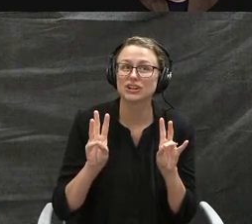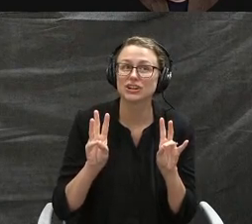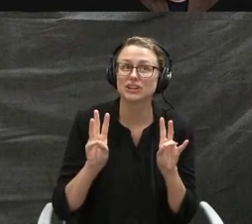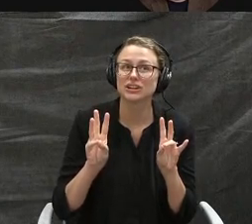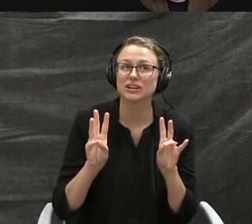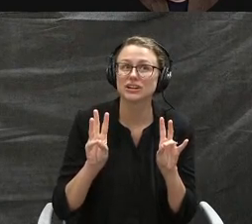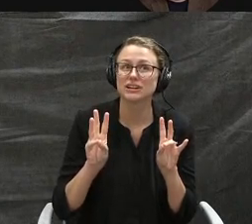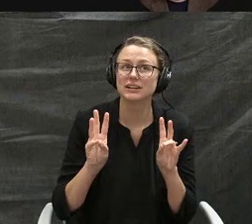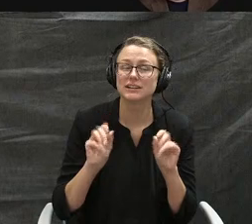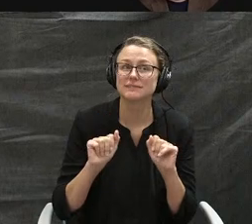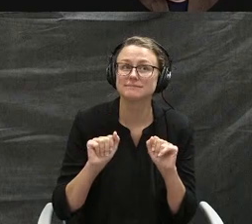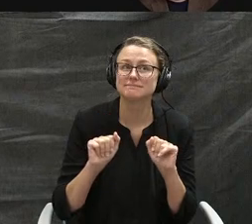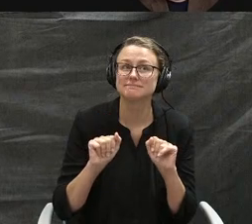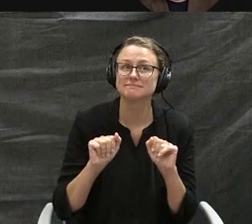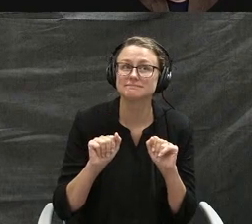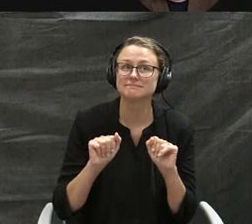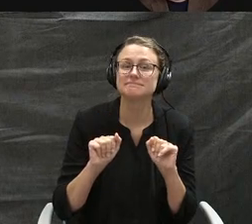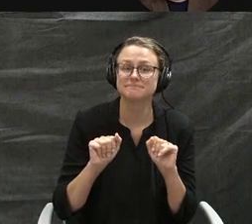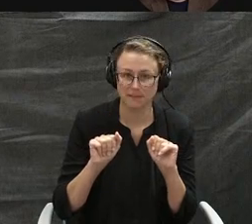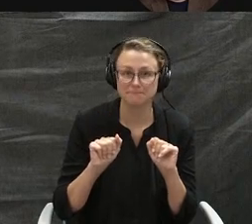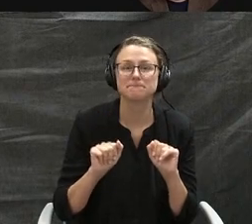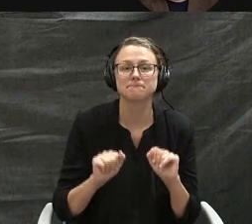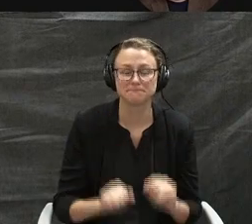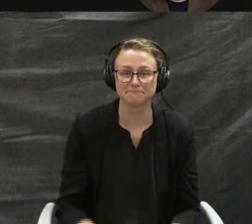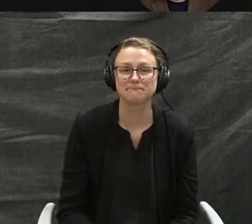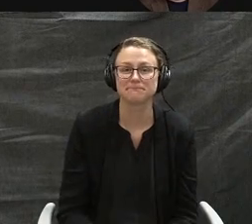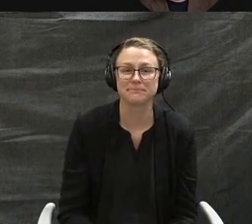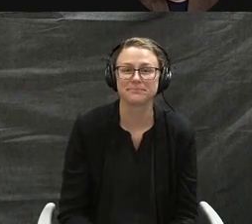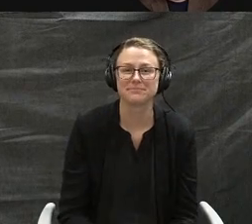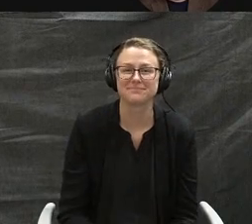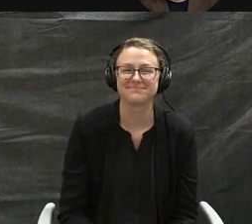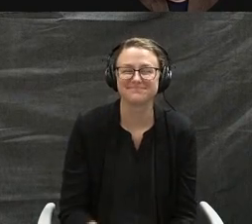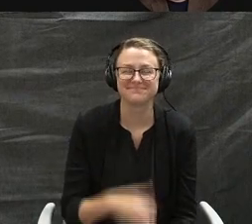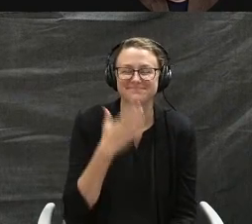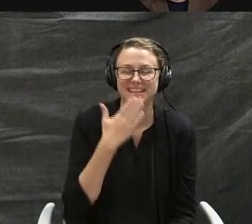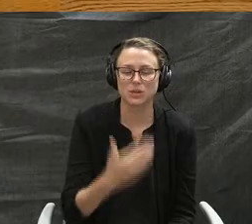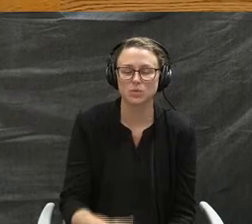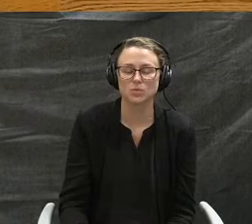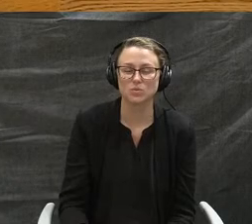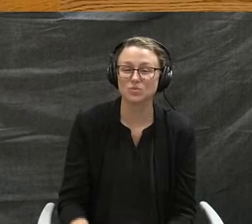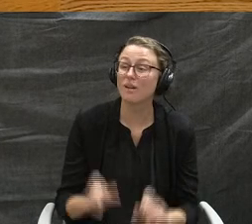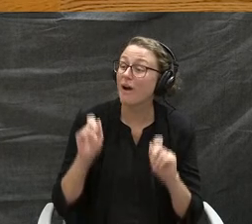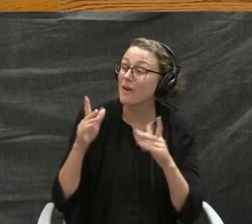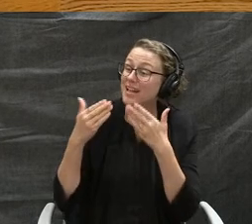Hi. Q Motion carries can I have a